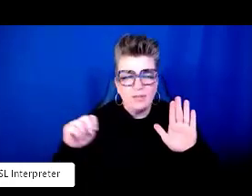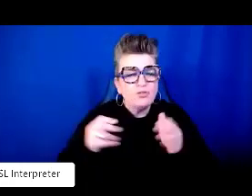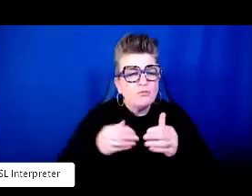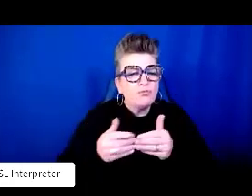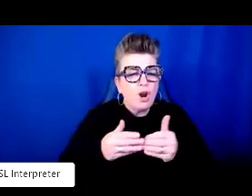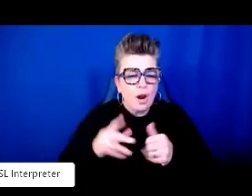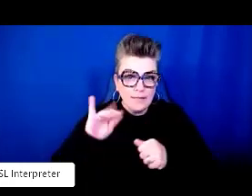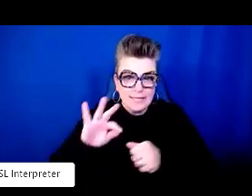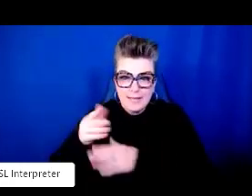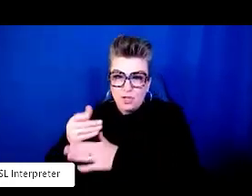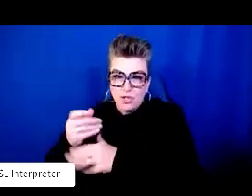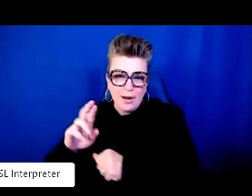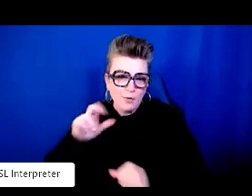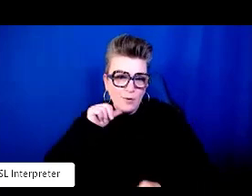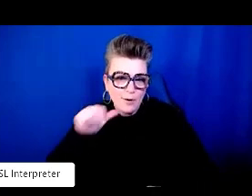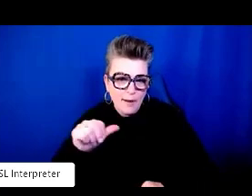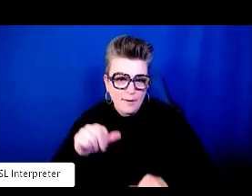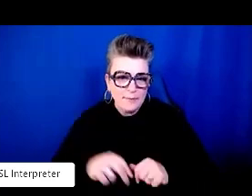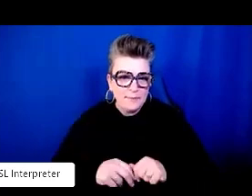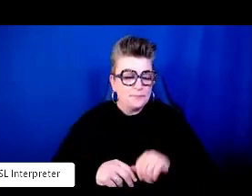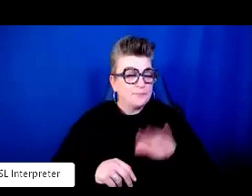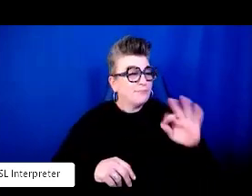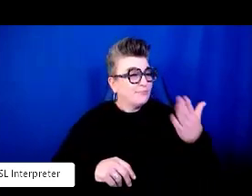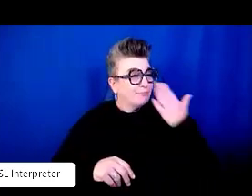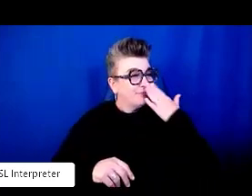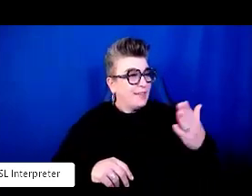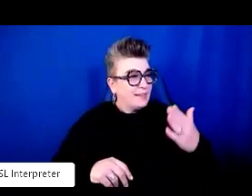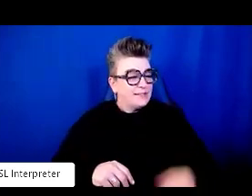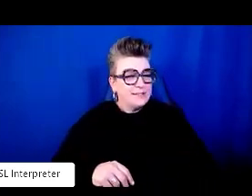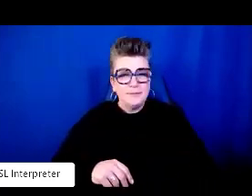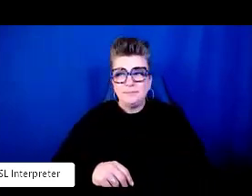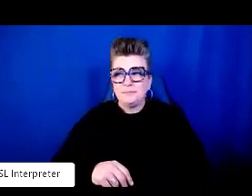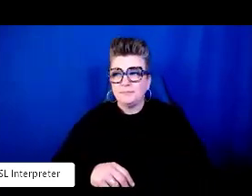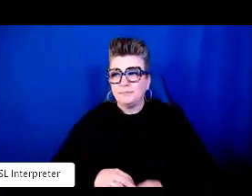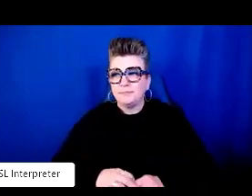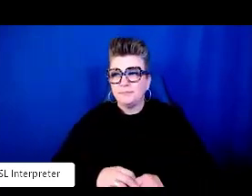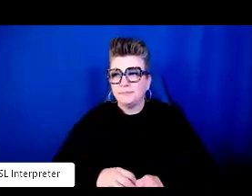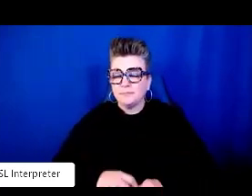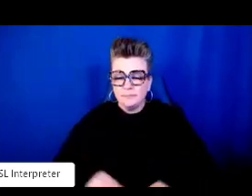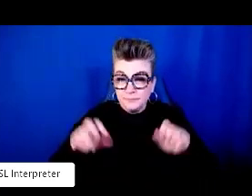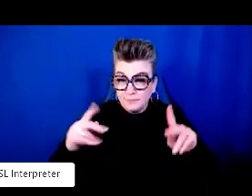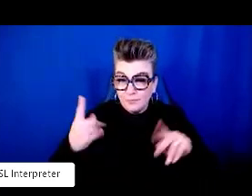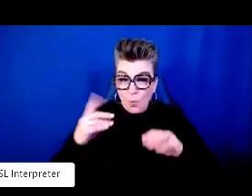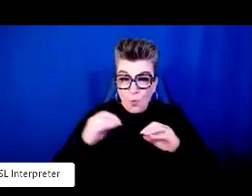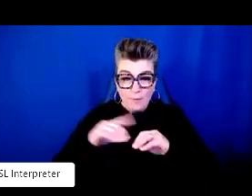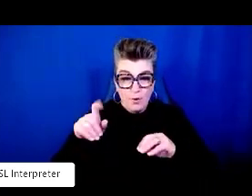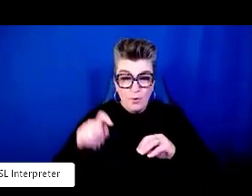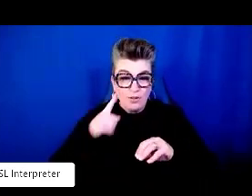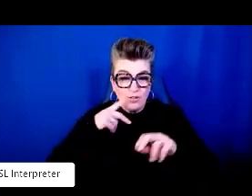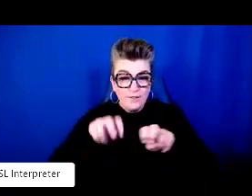Elyse Sullivan: Thanks, Taunton. Okay, I've got one more question for the panel before we go to our live Q&A segment.